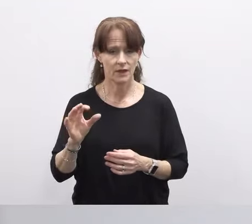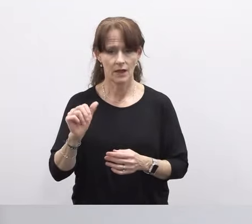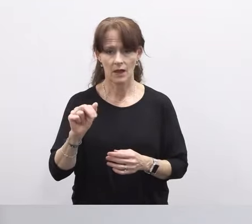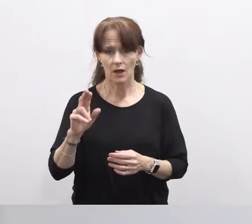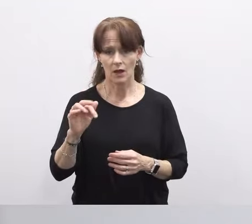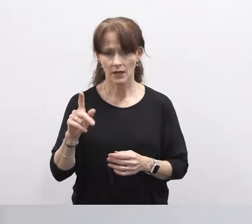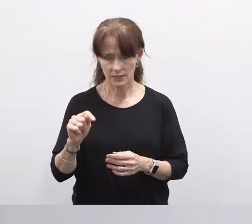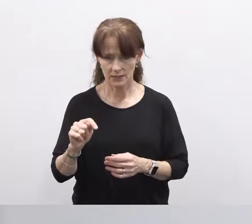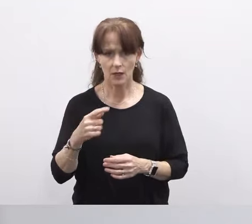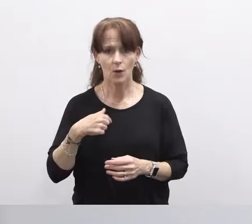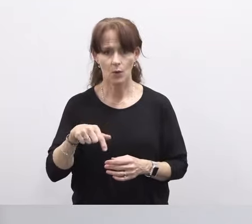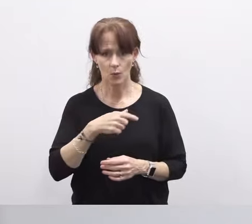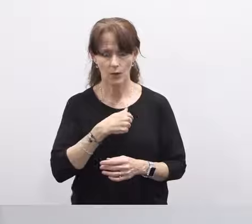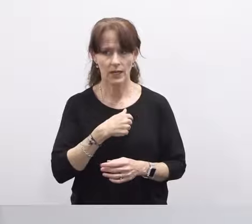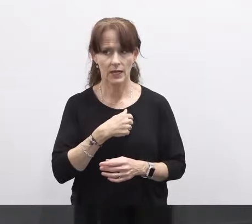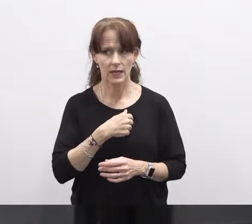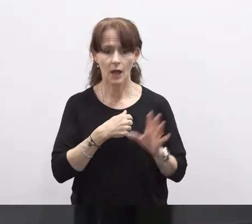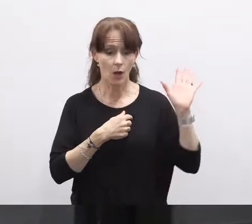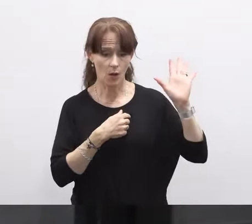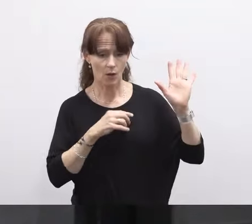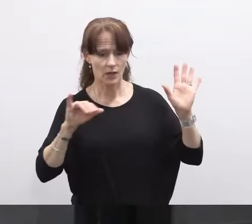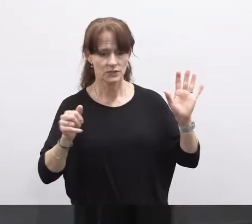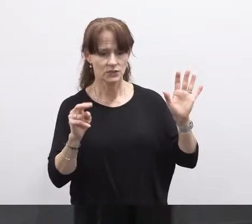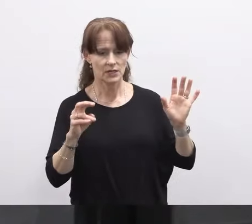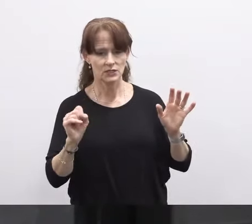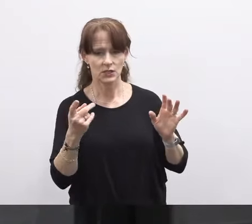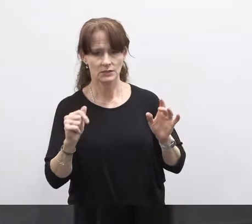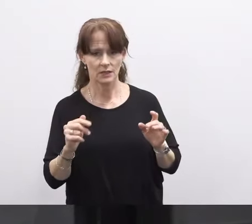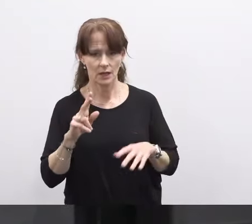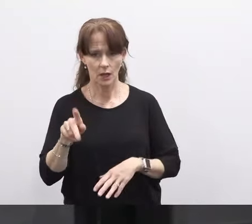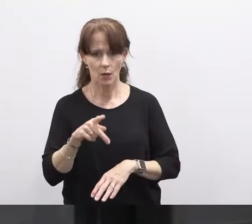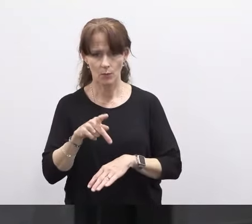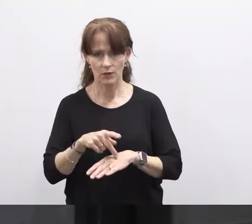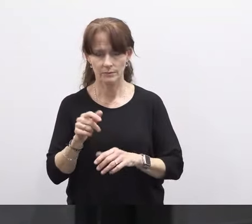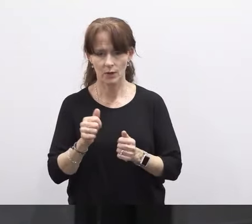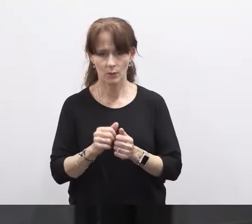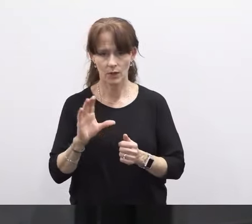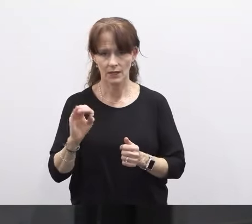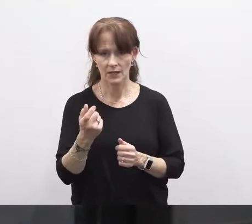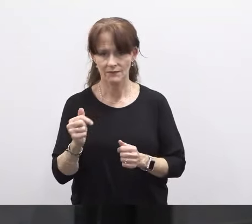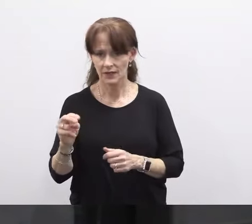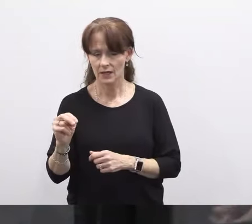We were engaged, Oh, I'm Gema Ptasinski, I'm a principal with Clifton Larson Allen.